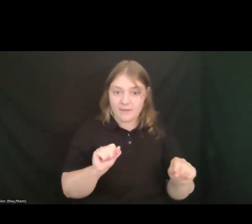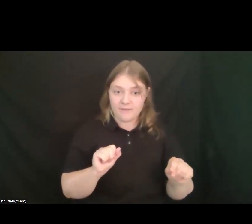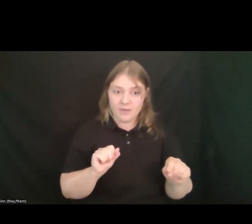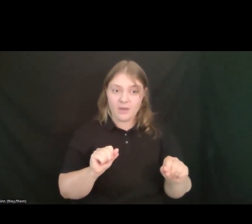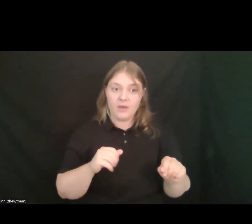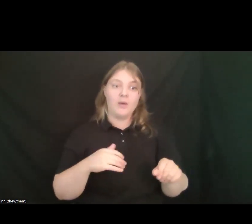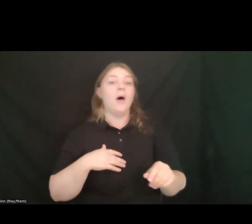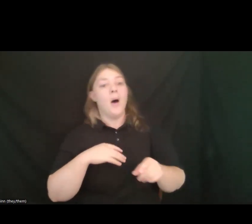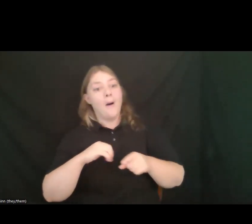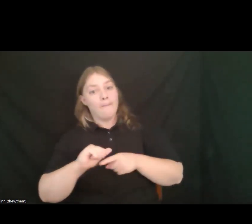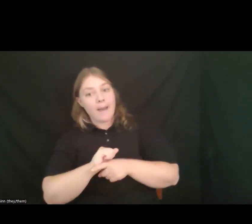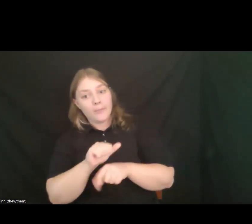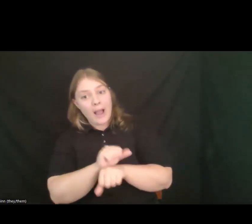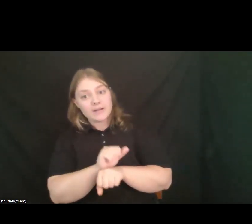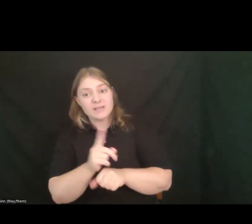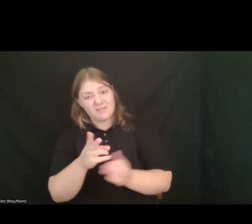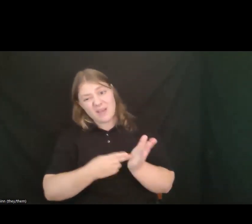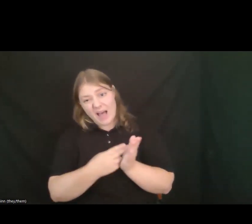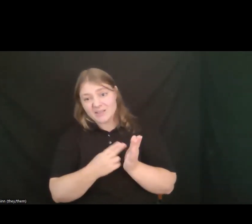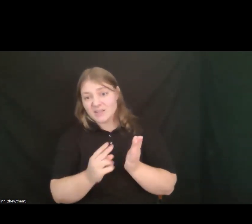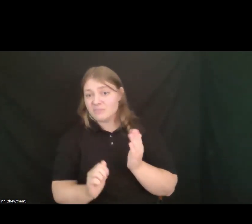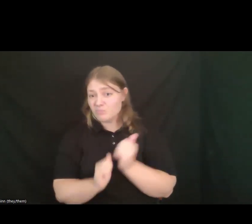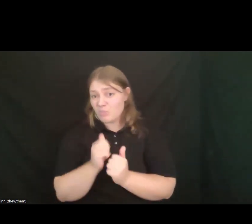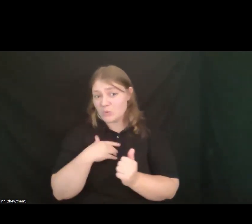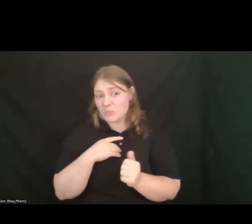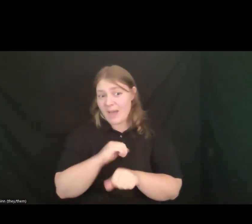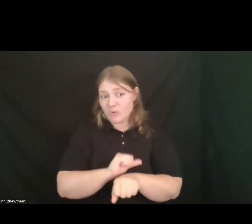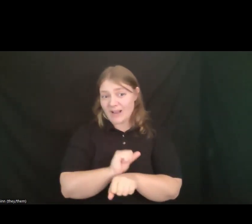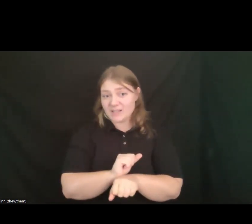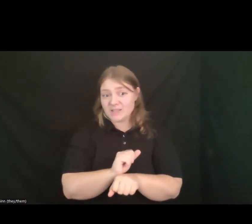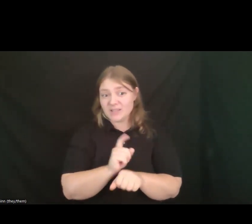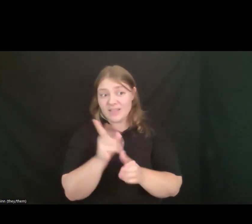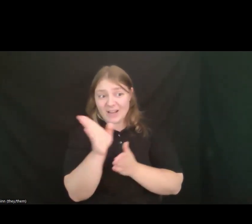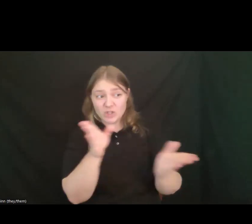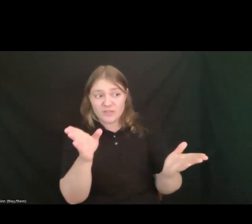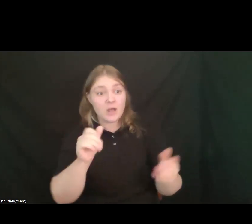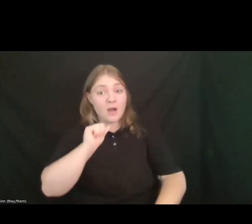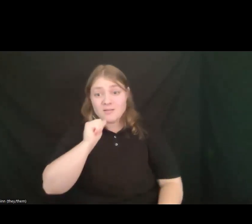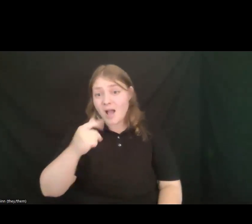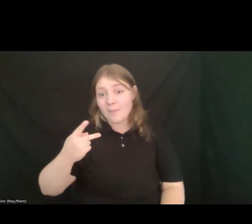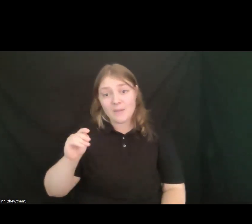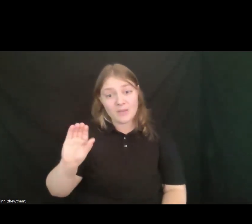be honest with you the majority of my practice that I service are not people of color most of